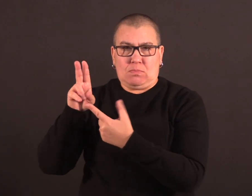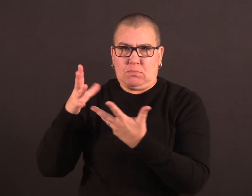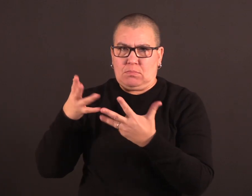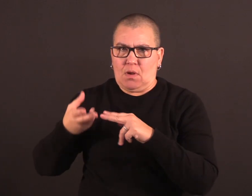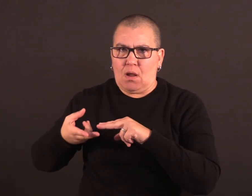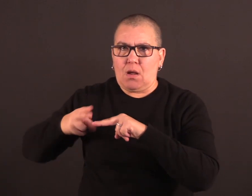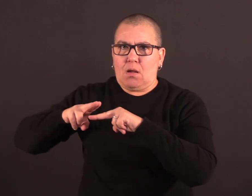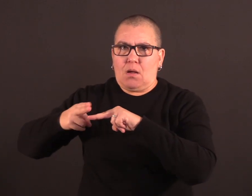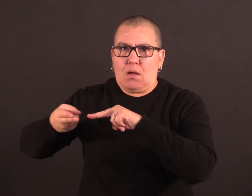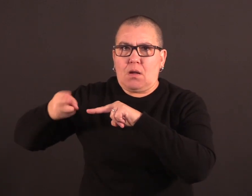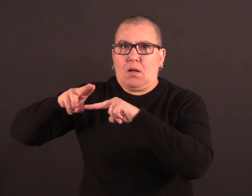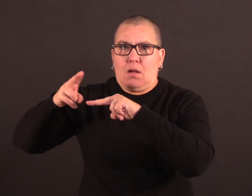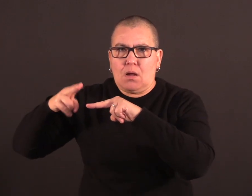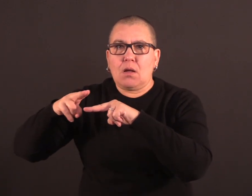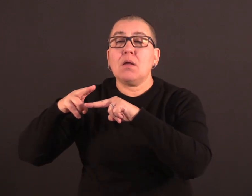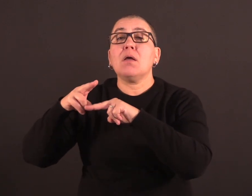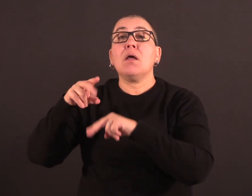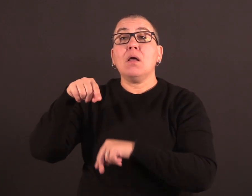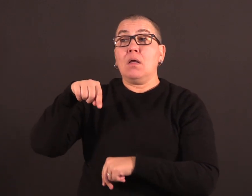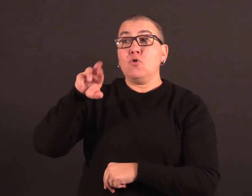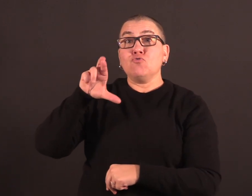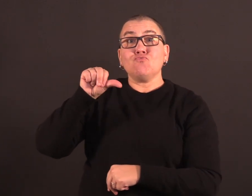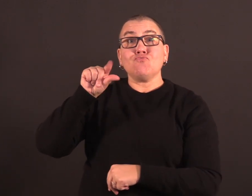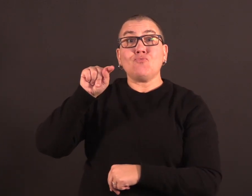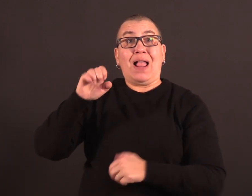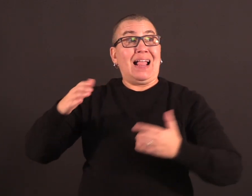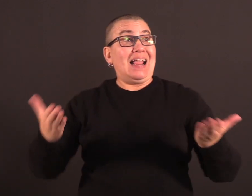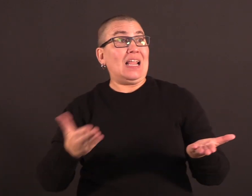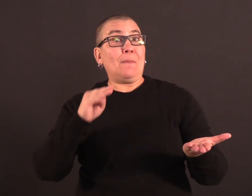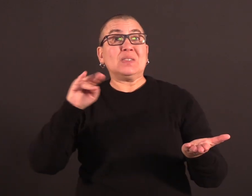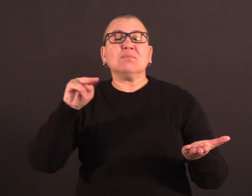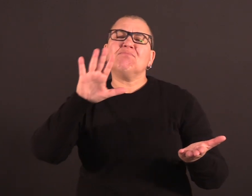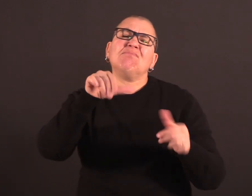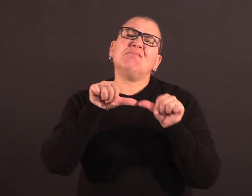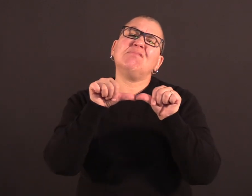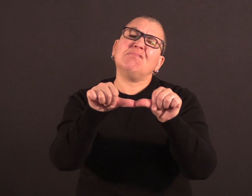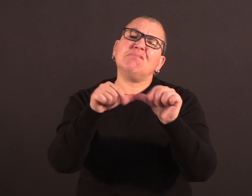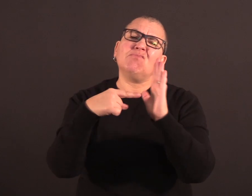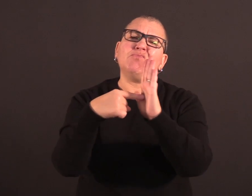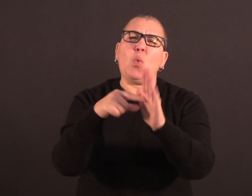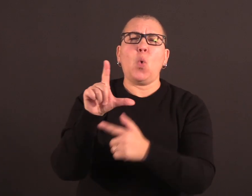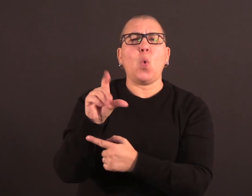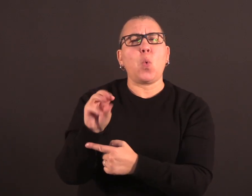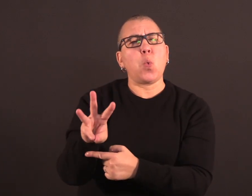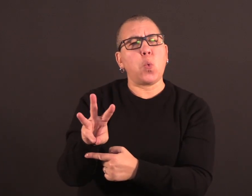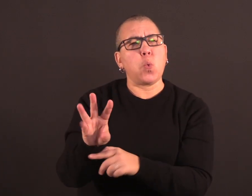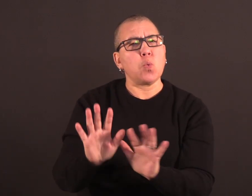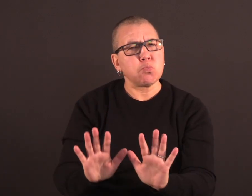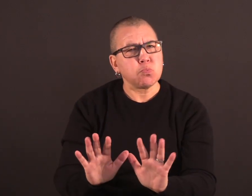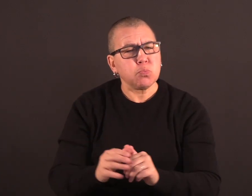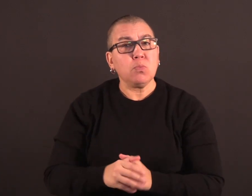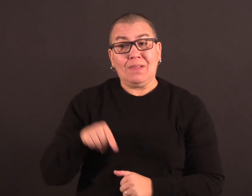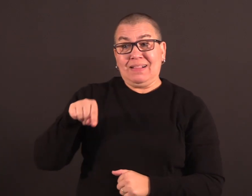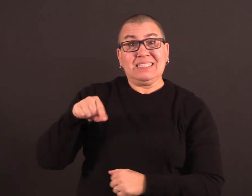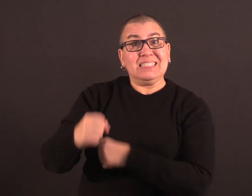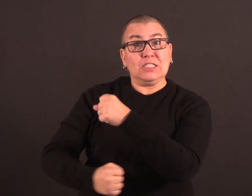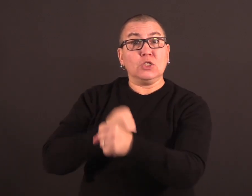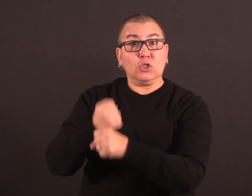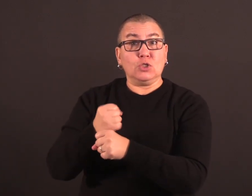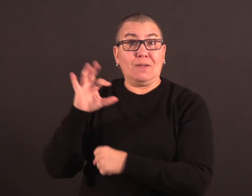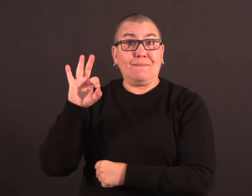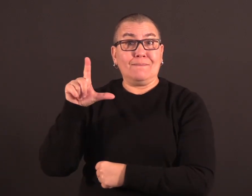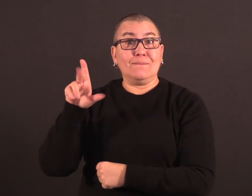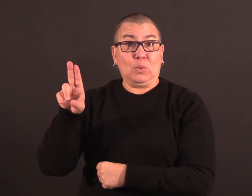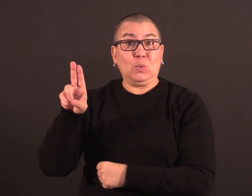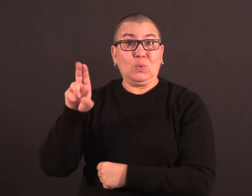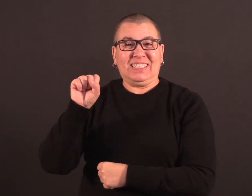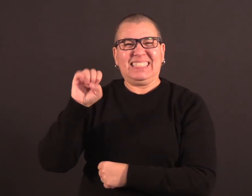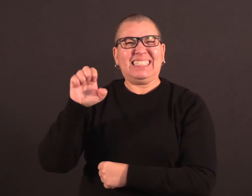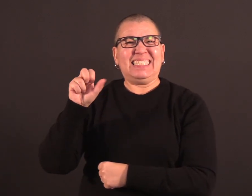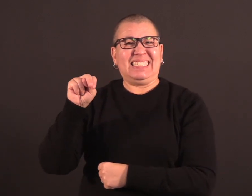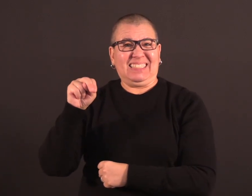This year’s influenza season is under way. According to the CDC’s latest “FluView” update,